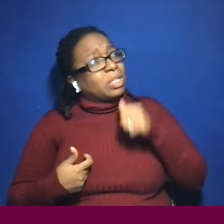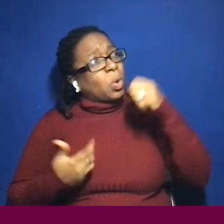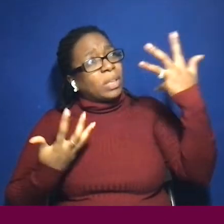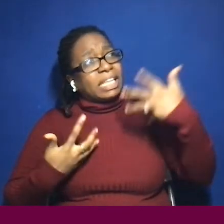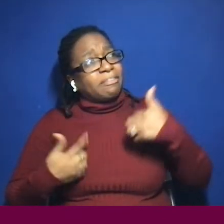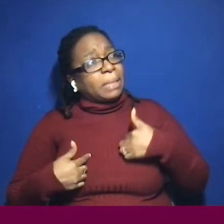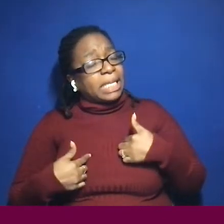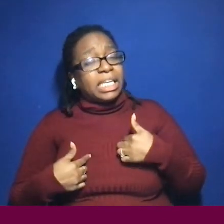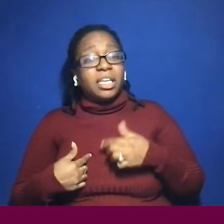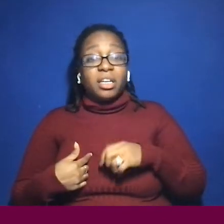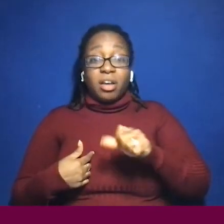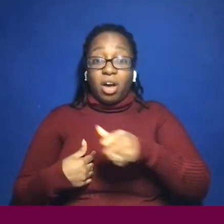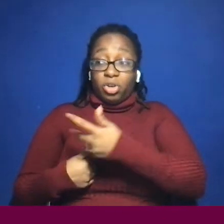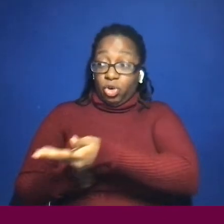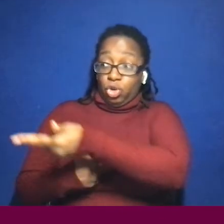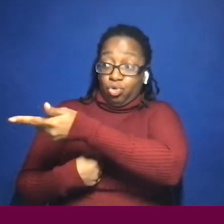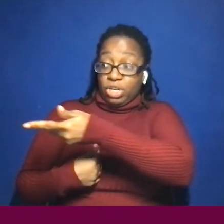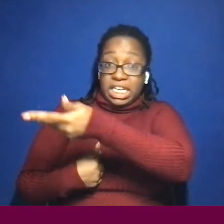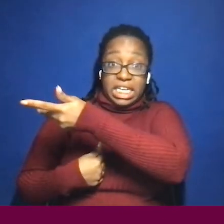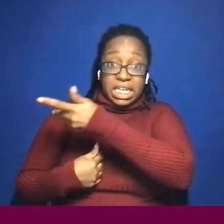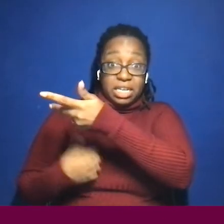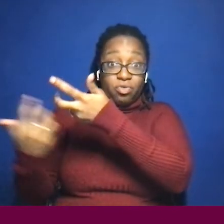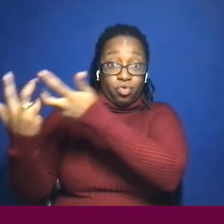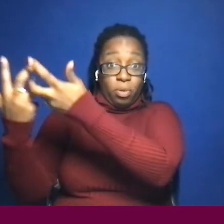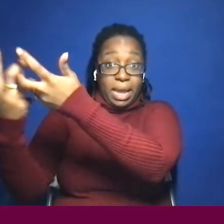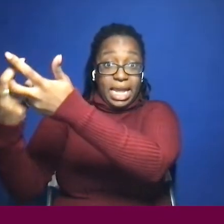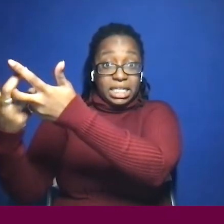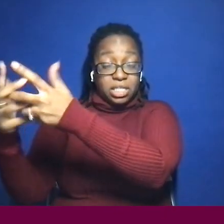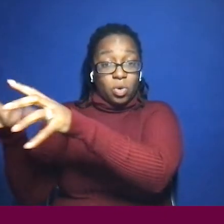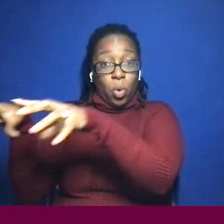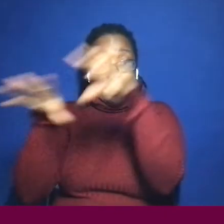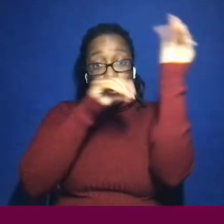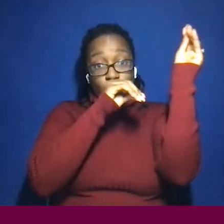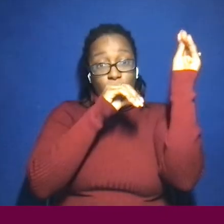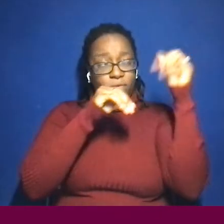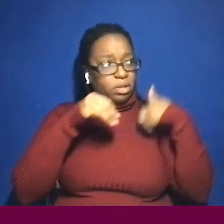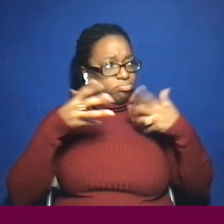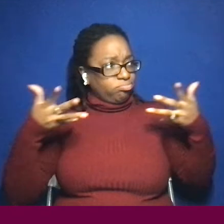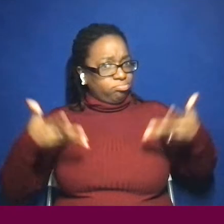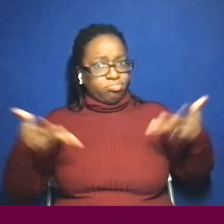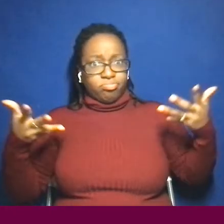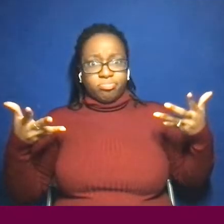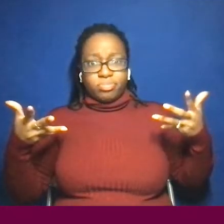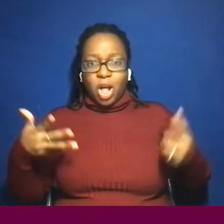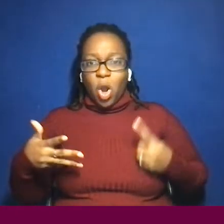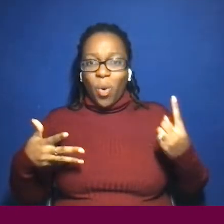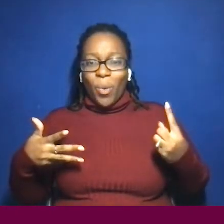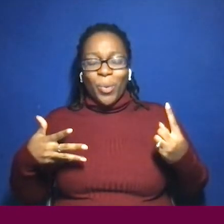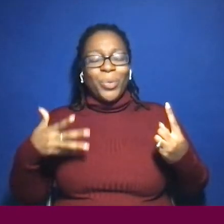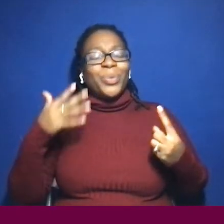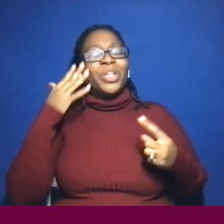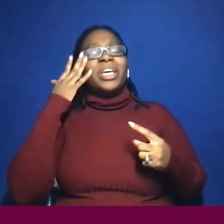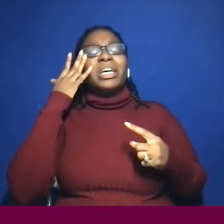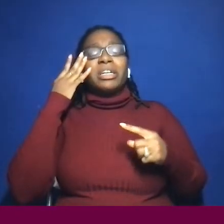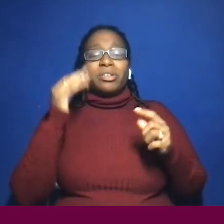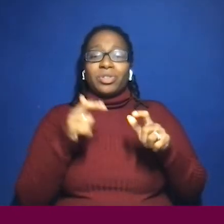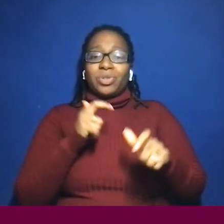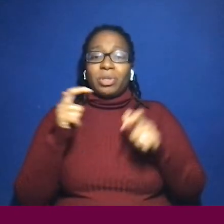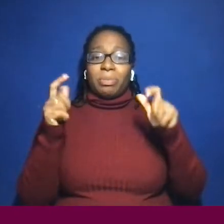three roommates were removed out and he was still there. And the big issue in the discussion and the